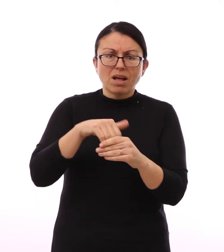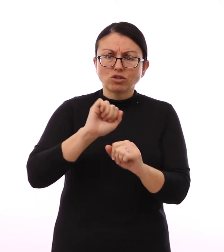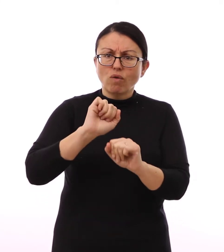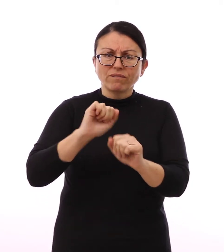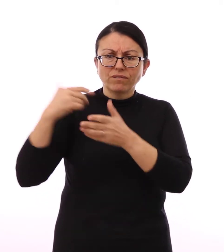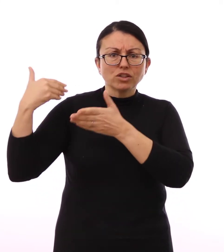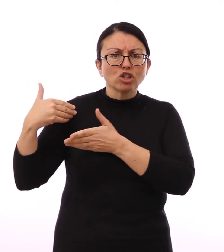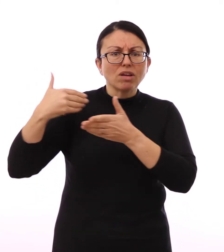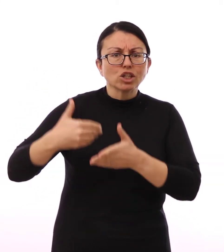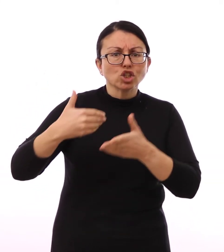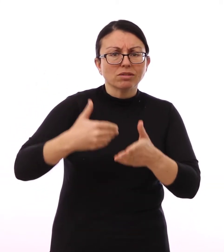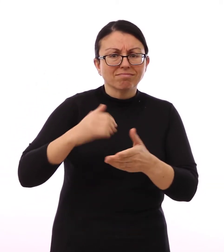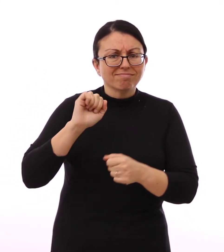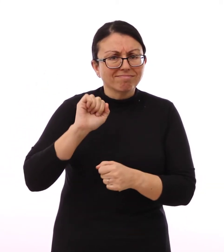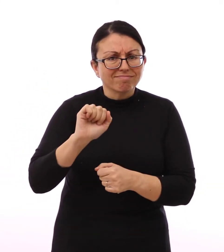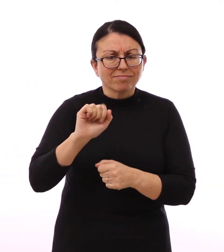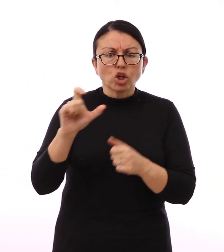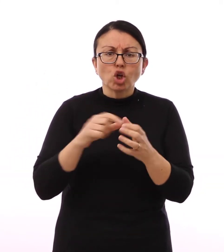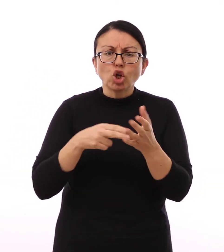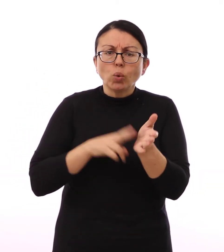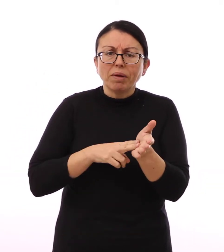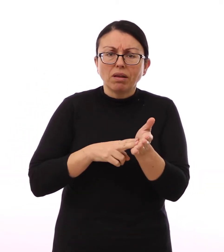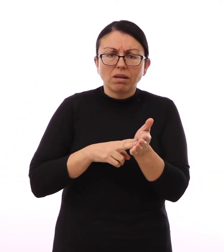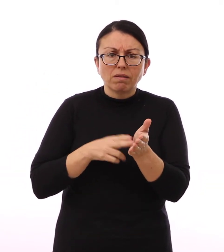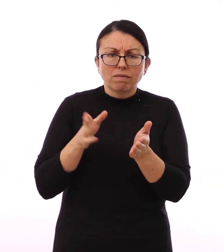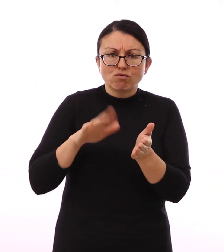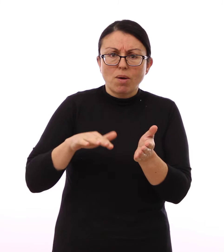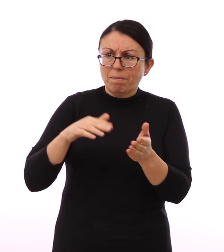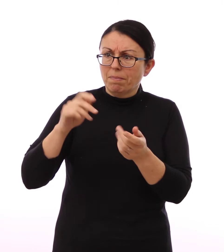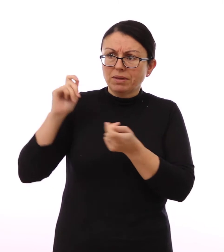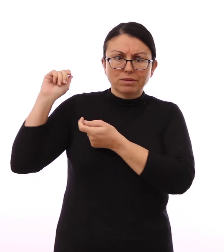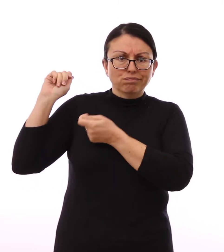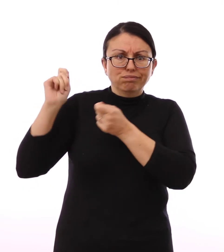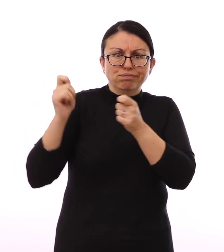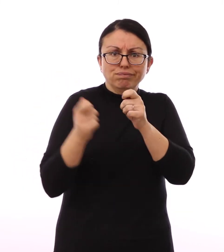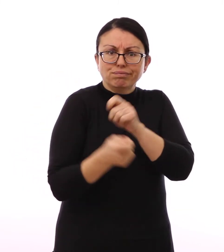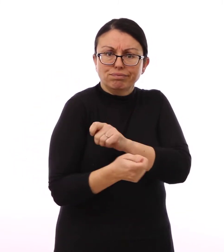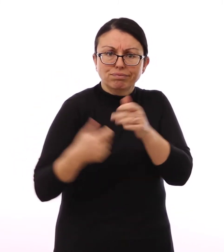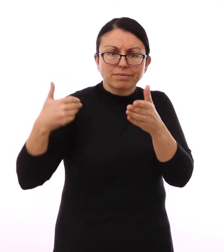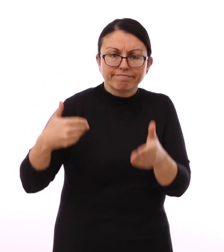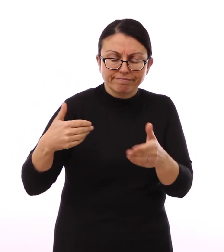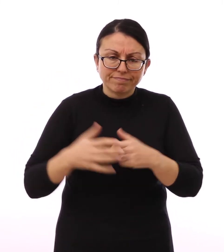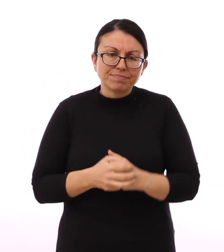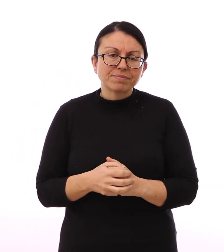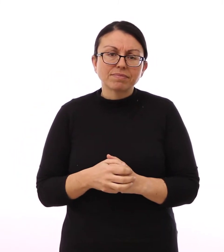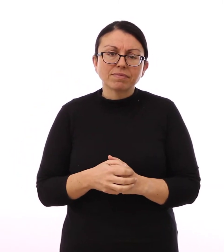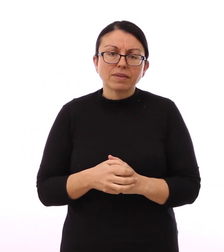are part of three generations of Cubans from within the revolutionary period.